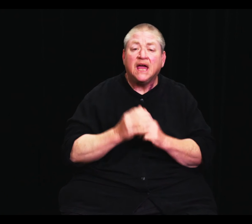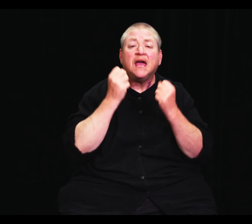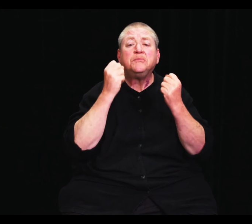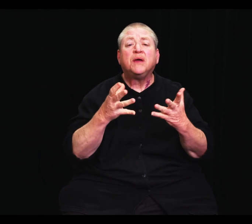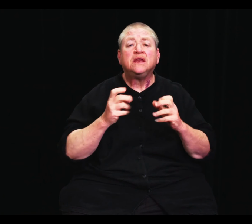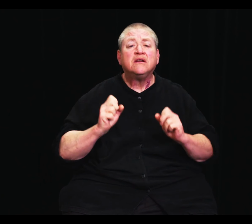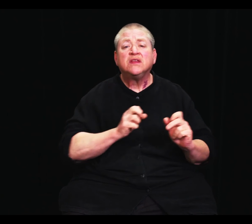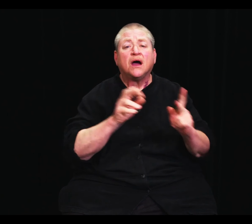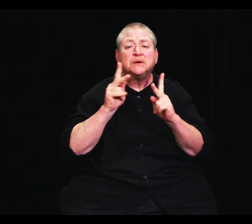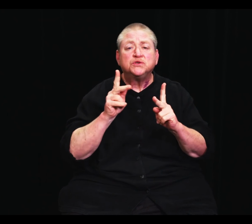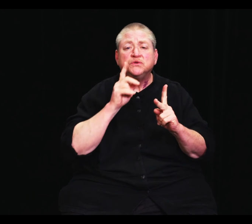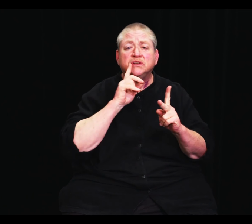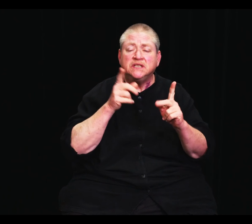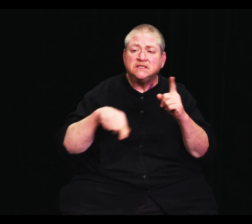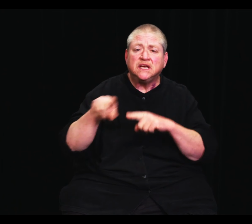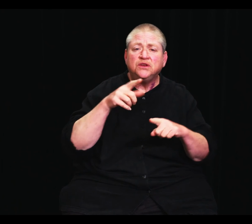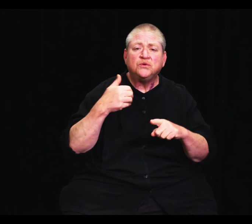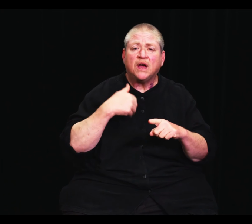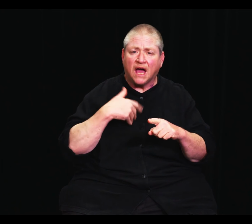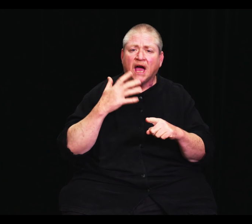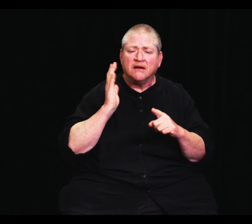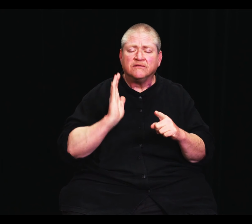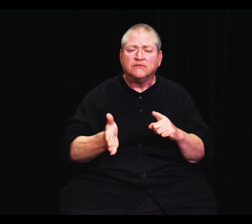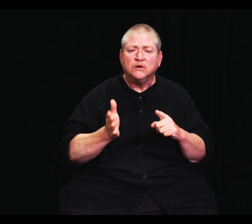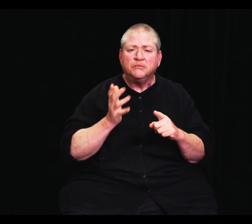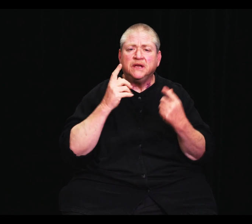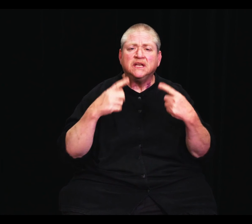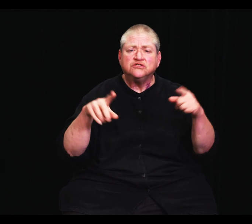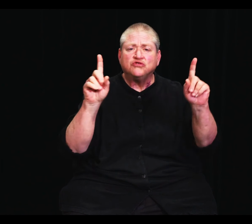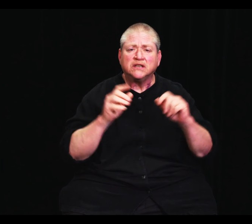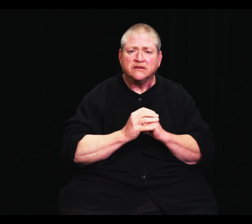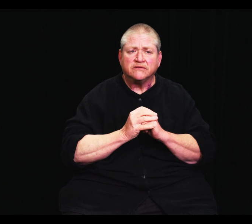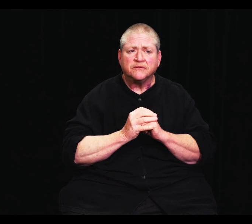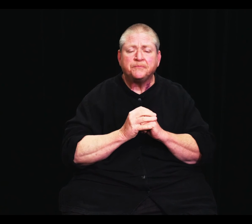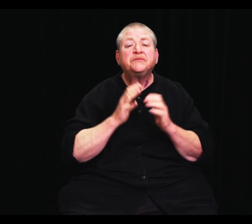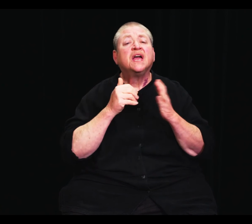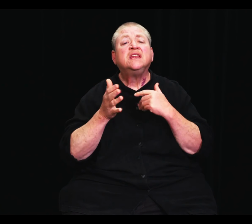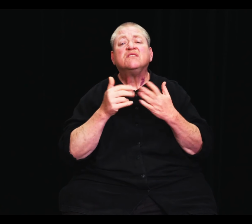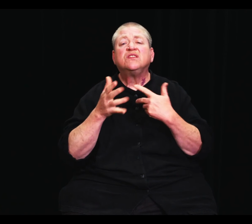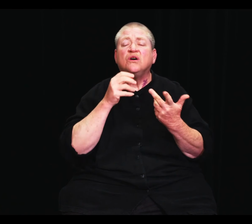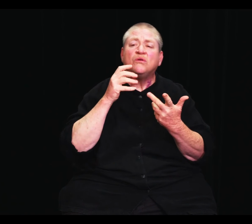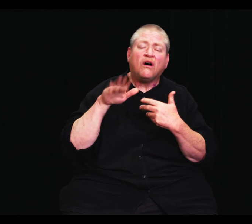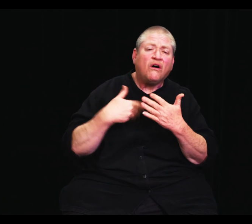There is no doubt that we have a difficult road ahead and that many of the opportunities that usually await new graduates